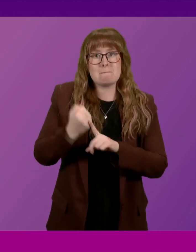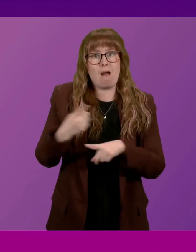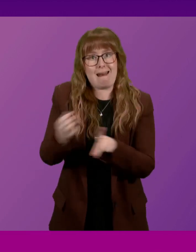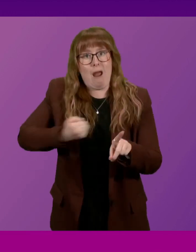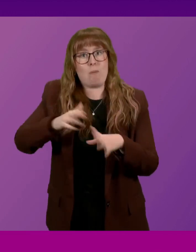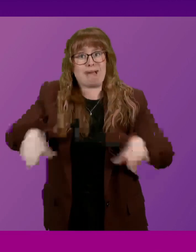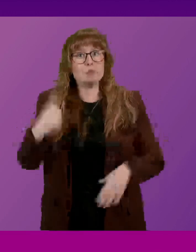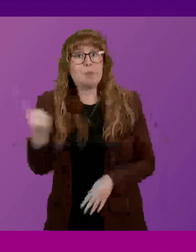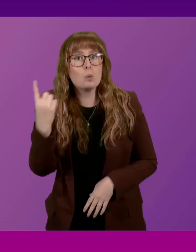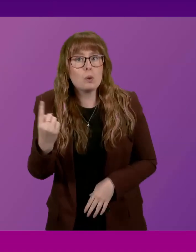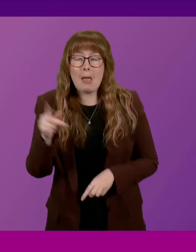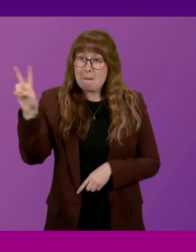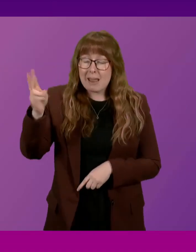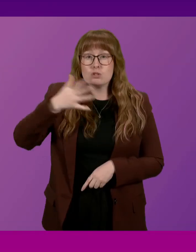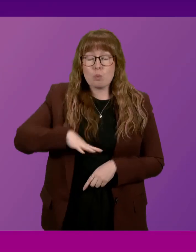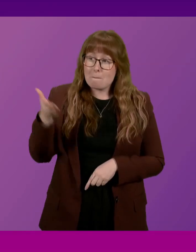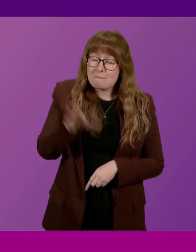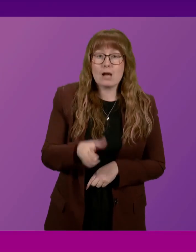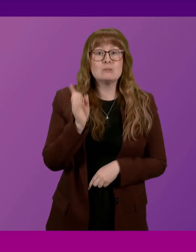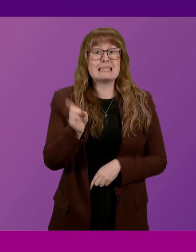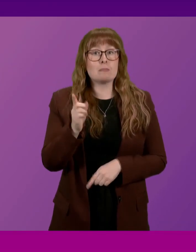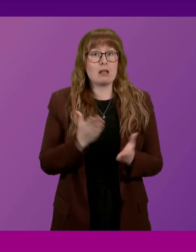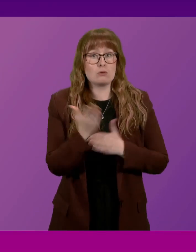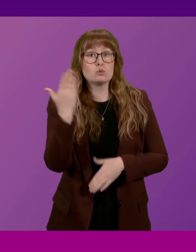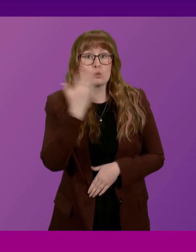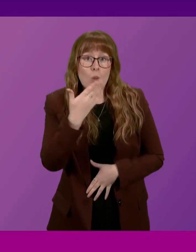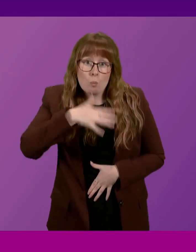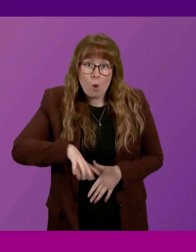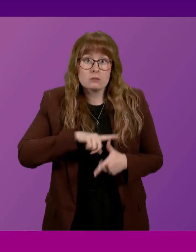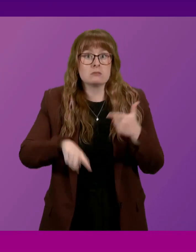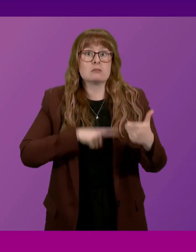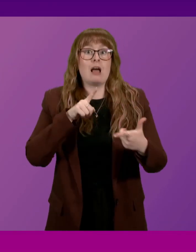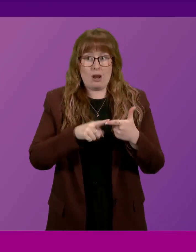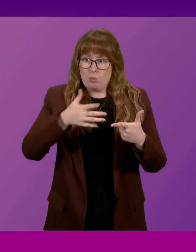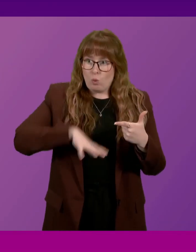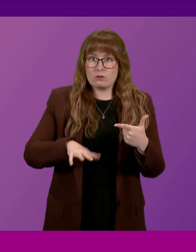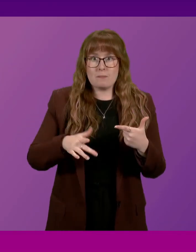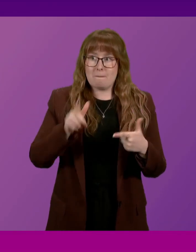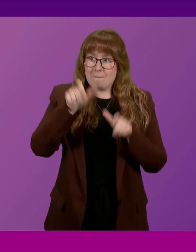Parents want a return to discipline in schools and deterrence in the justice system,